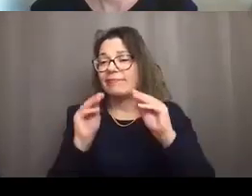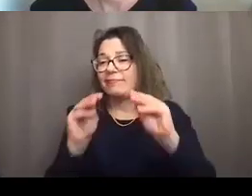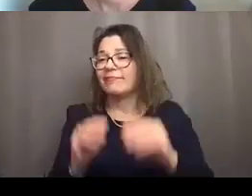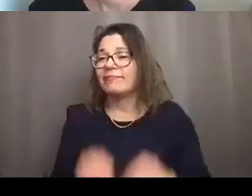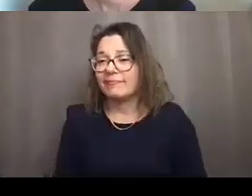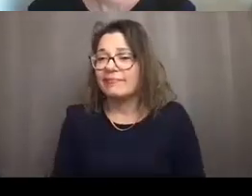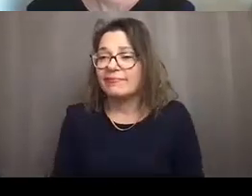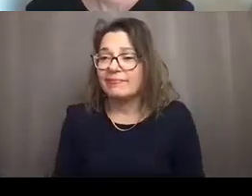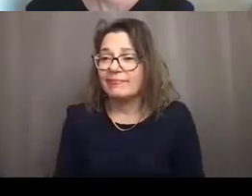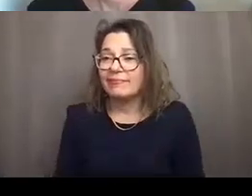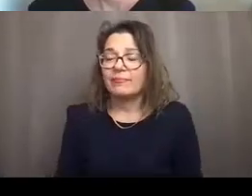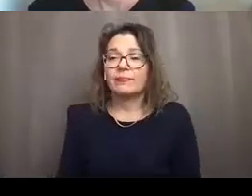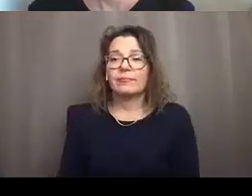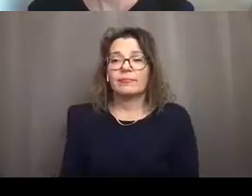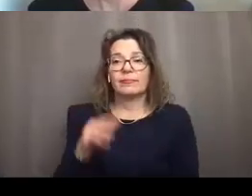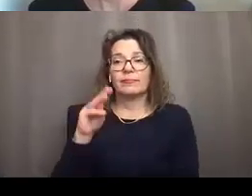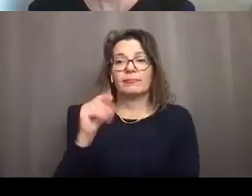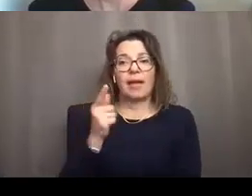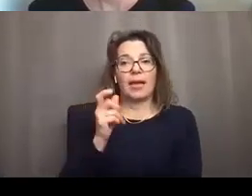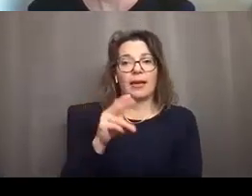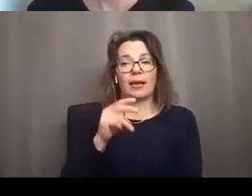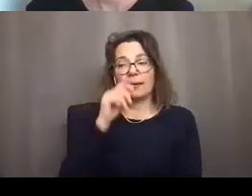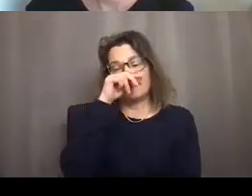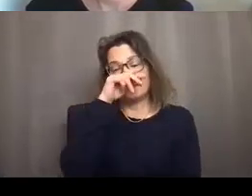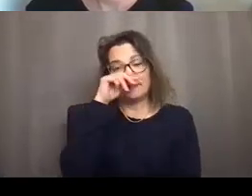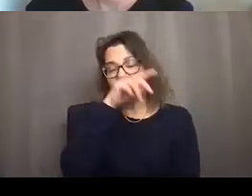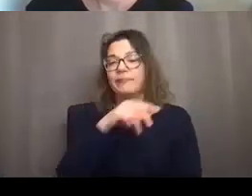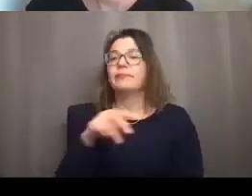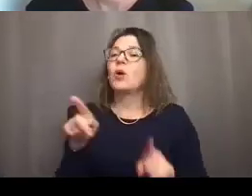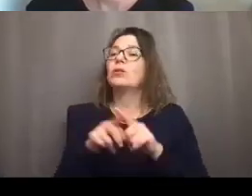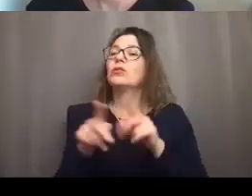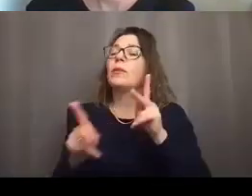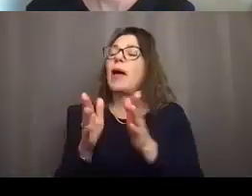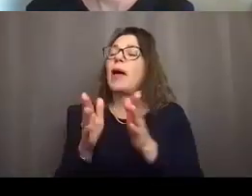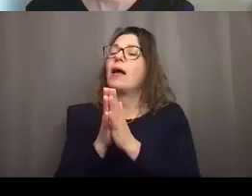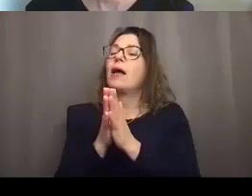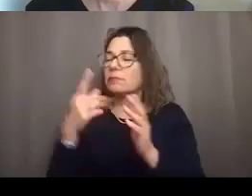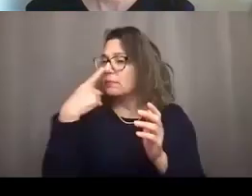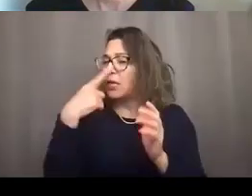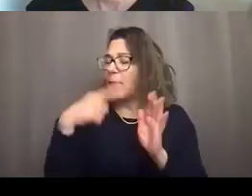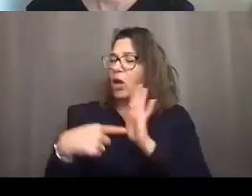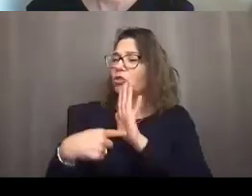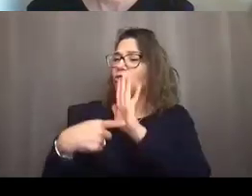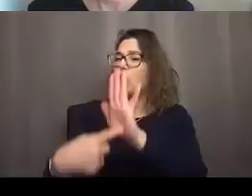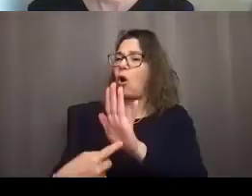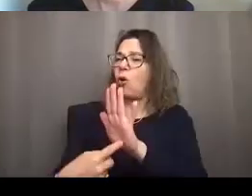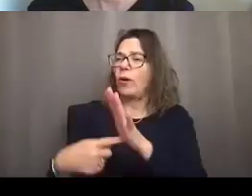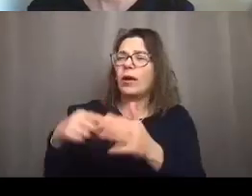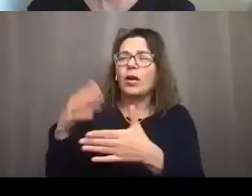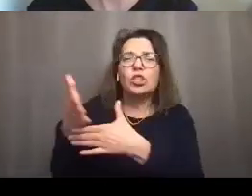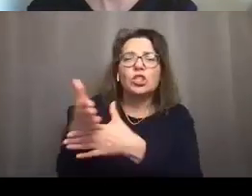Megan Columbus: Great. The other thing that people were asking about is could you show them again that share function?